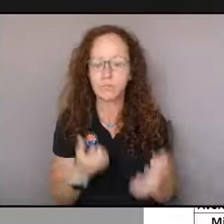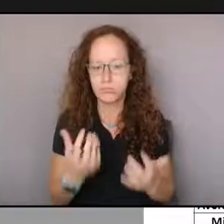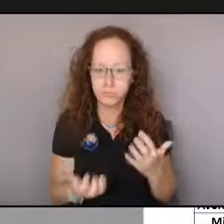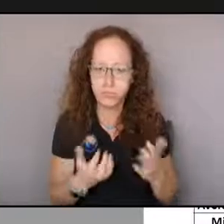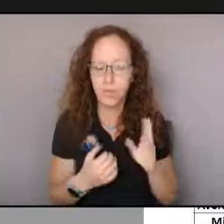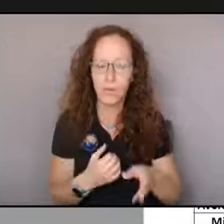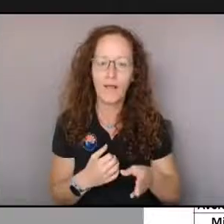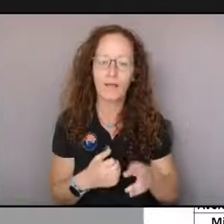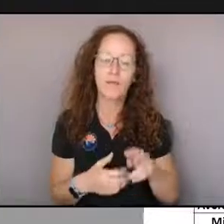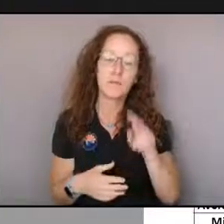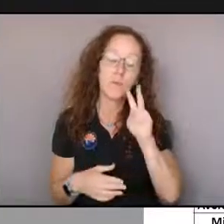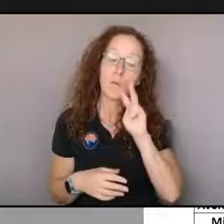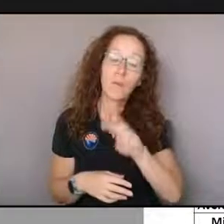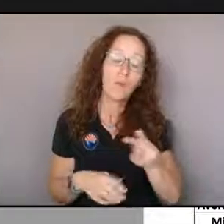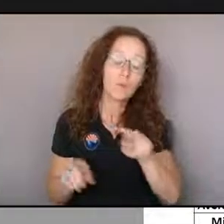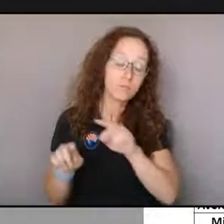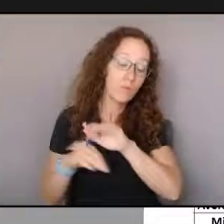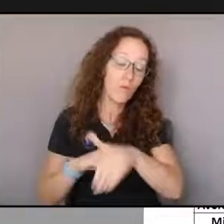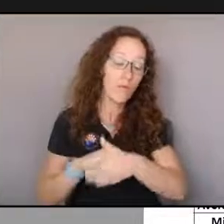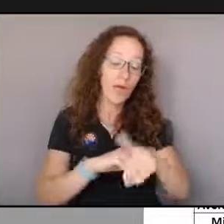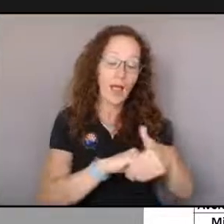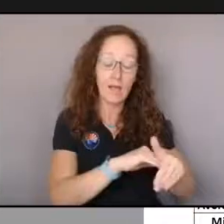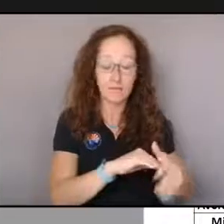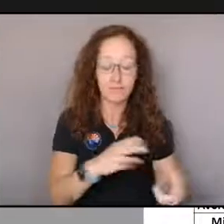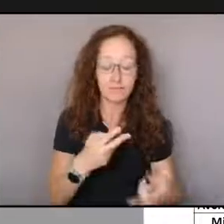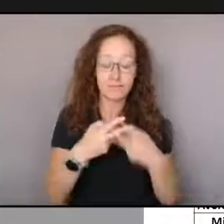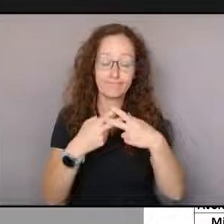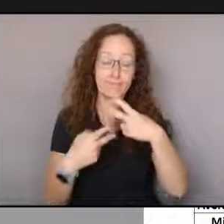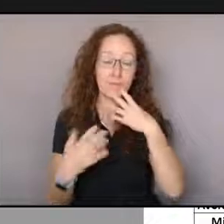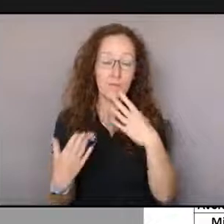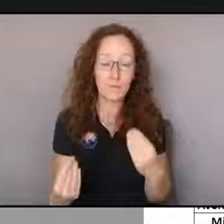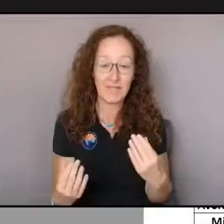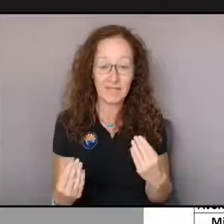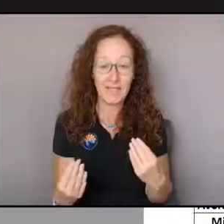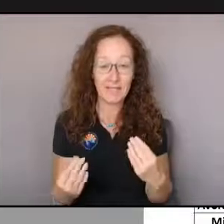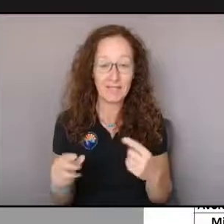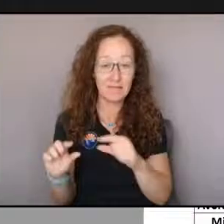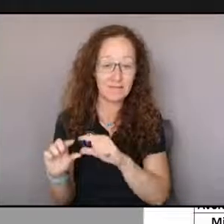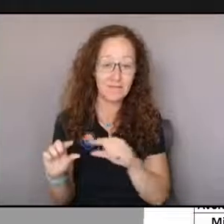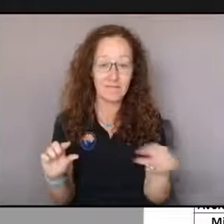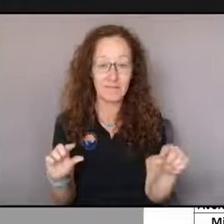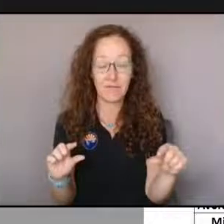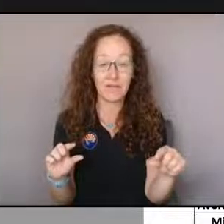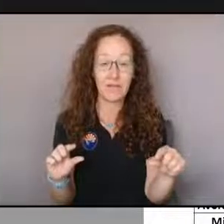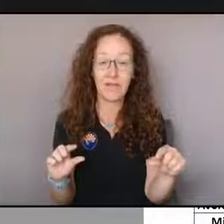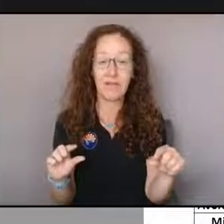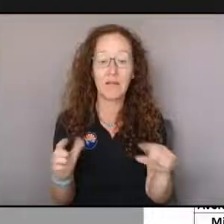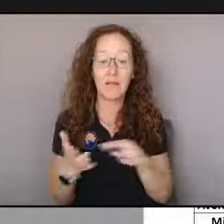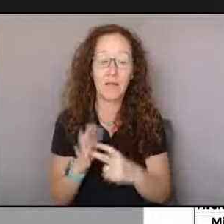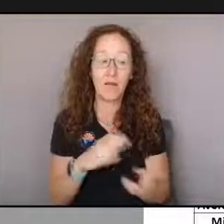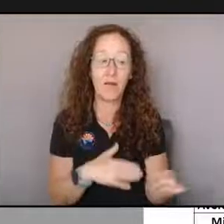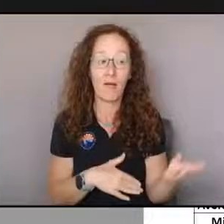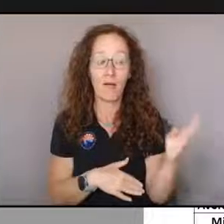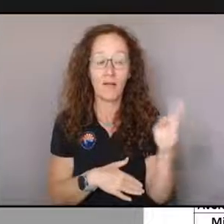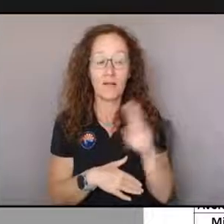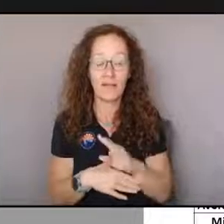THE THING TO LOOK AT HERE IS OVERNIGHT HUMIDITY RECOVERY IS POOR. WHAT THAT MEANS IS THOSE FUELS WILL DRY OUT THROUGH THE